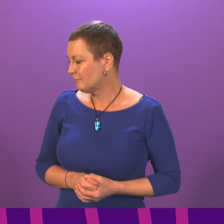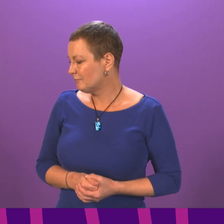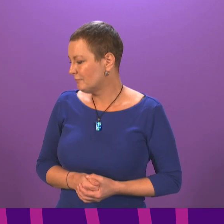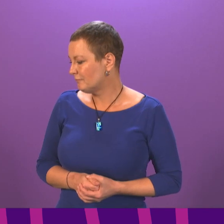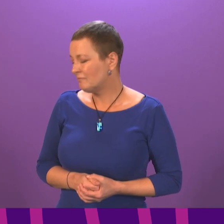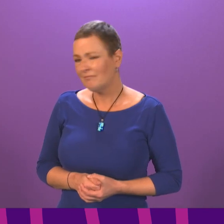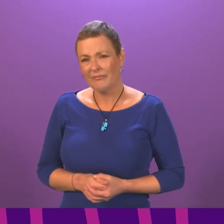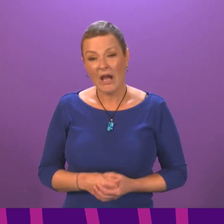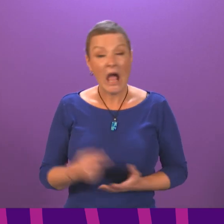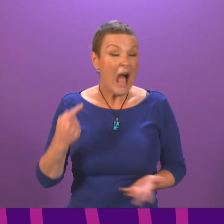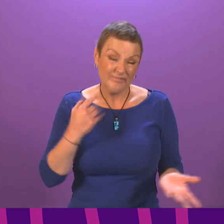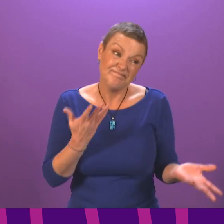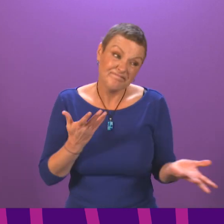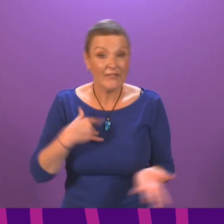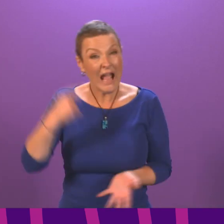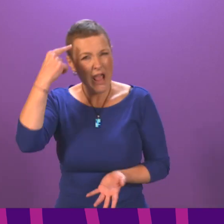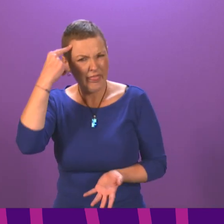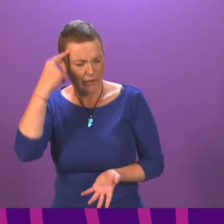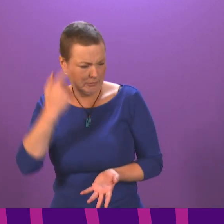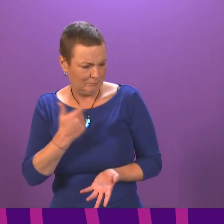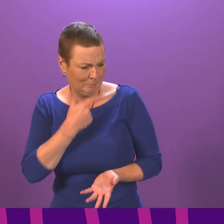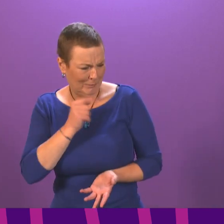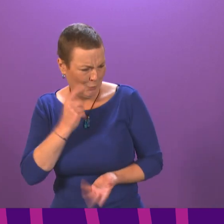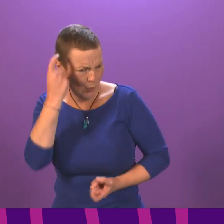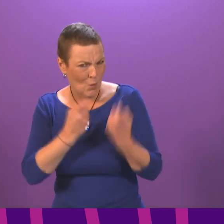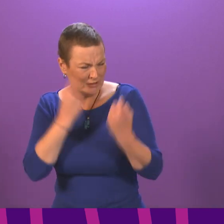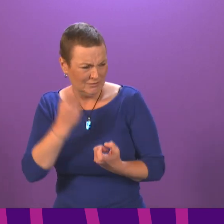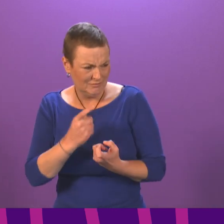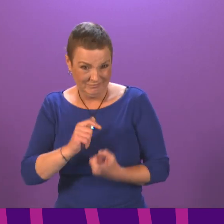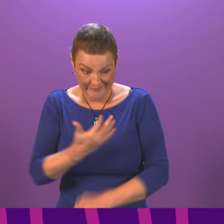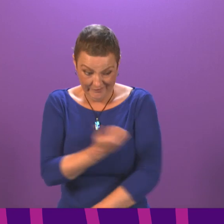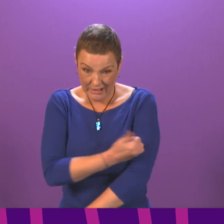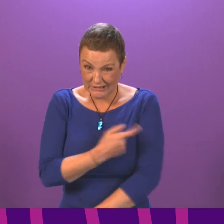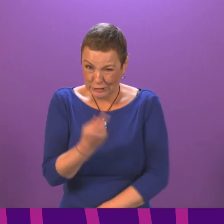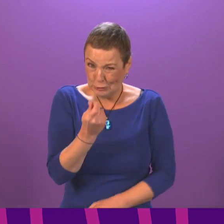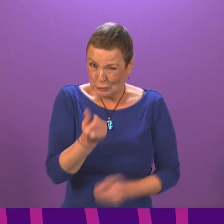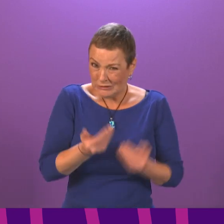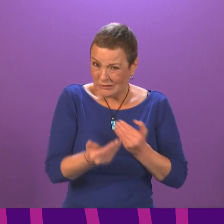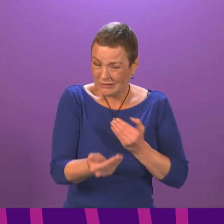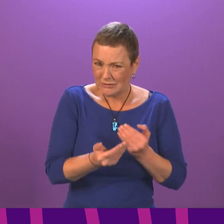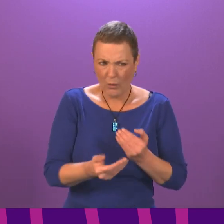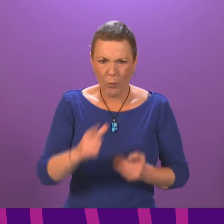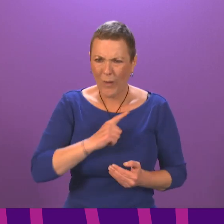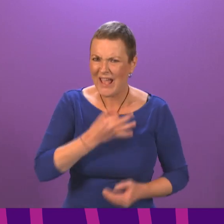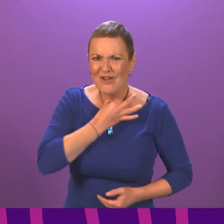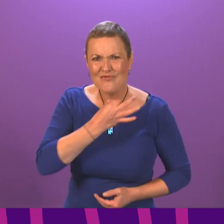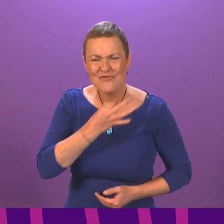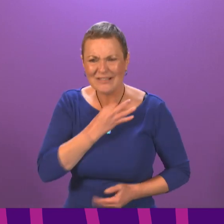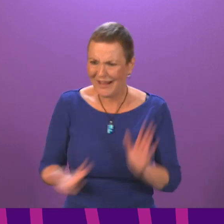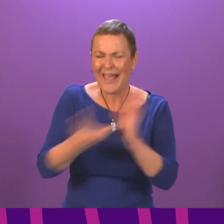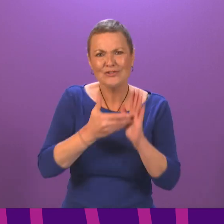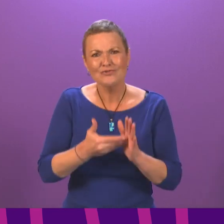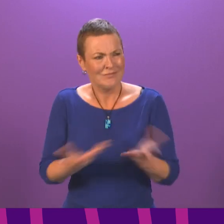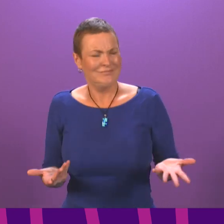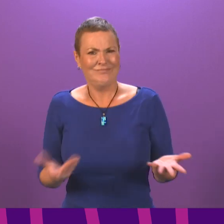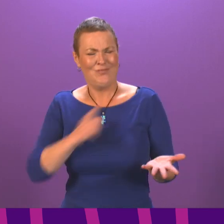people will wonder why we are choosing to run that risk now. One factor in the resurgence